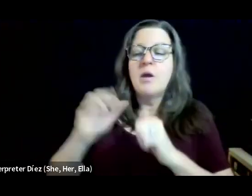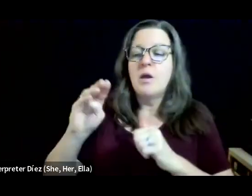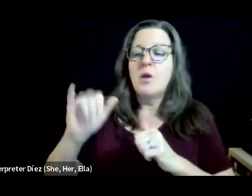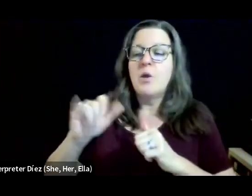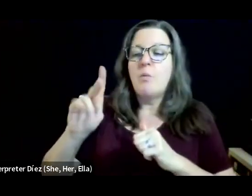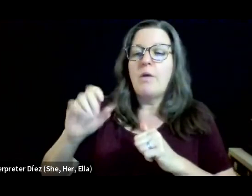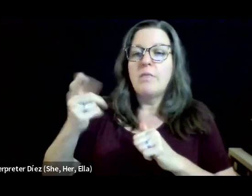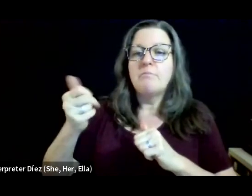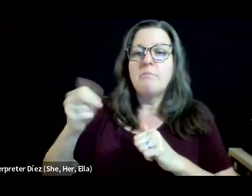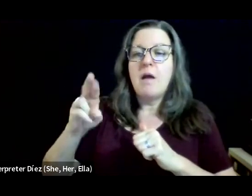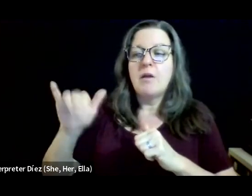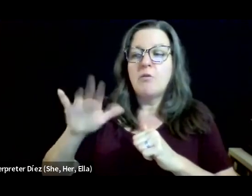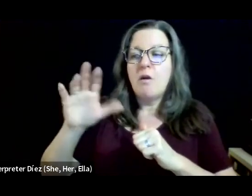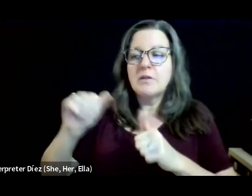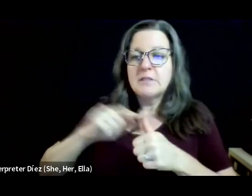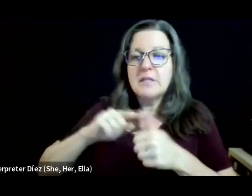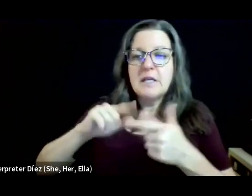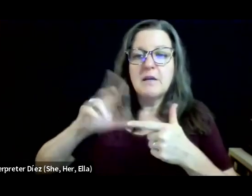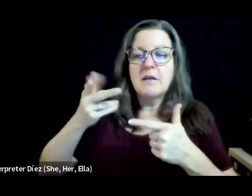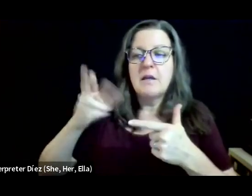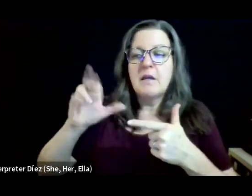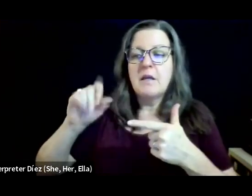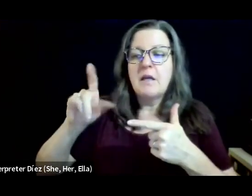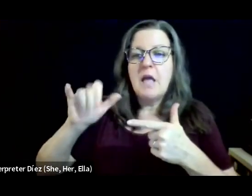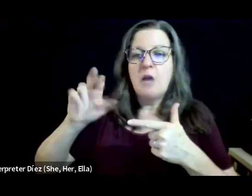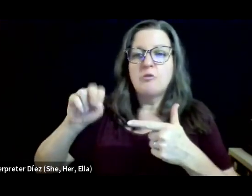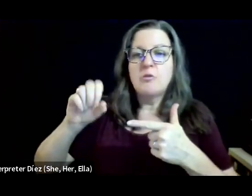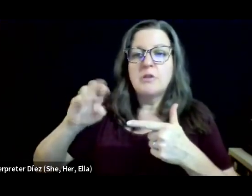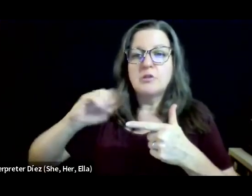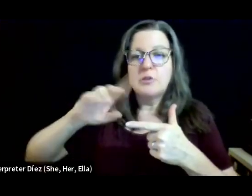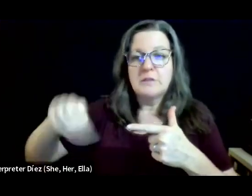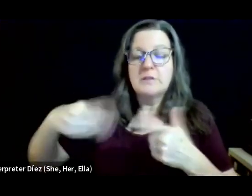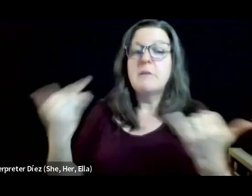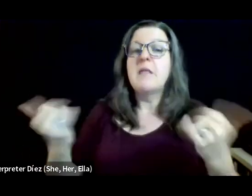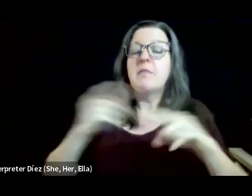But this time we're going to have, we want them all in the same room, not a debate as the forum.